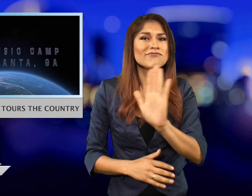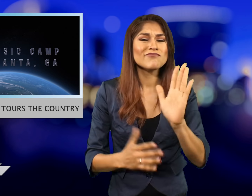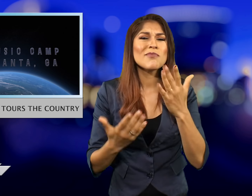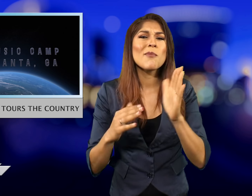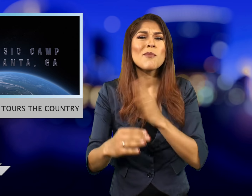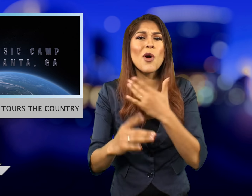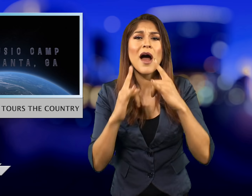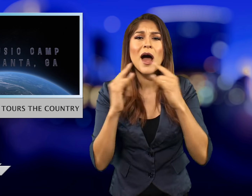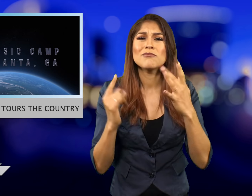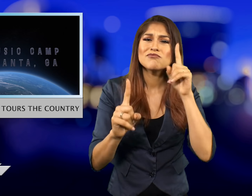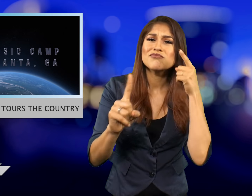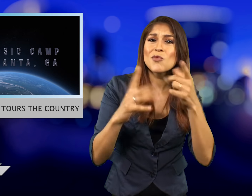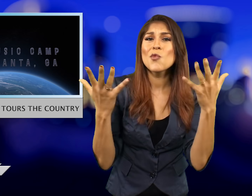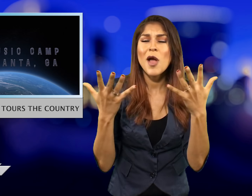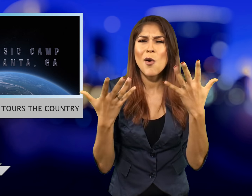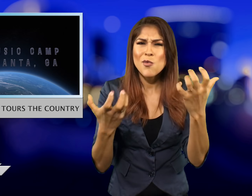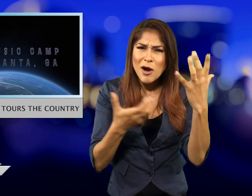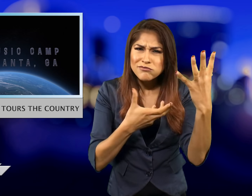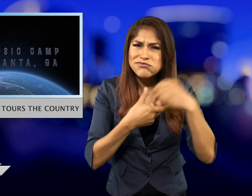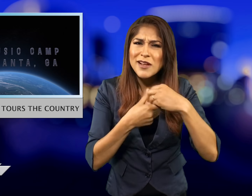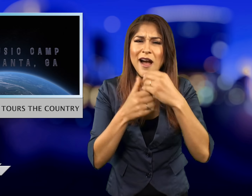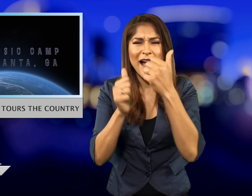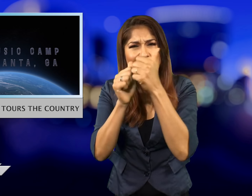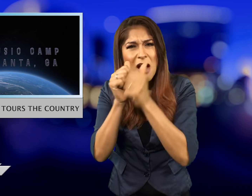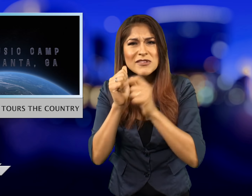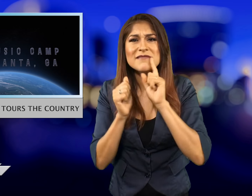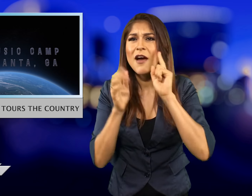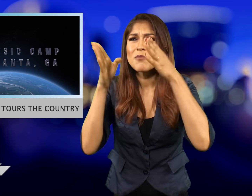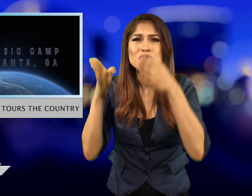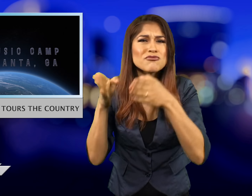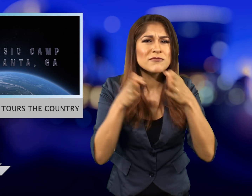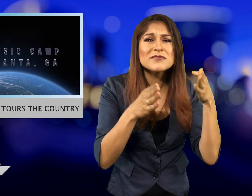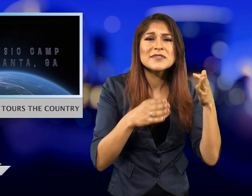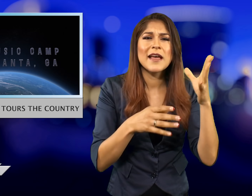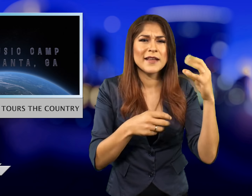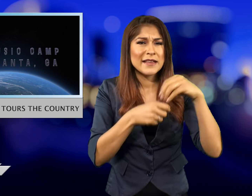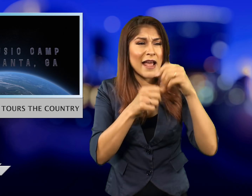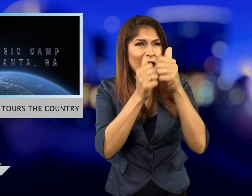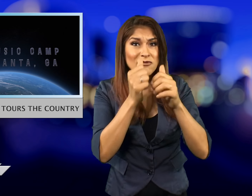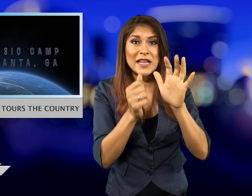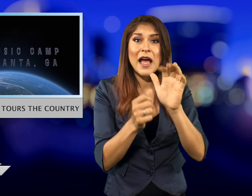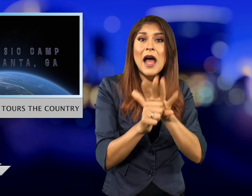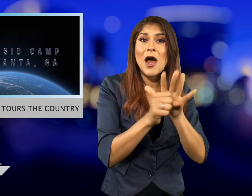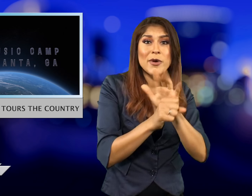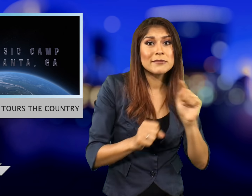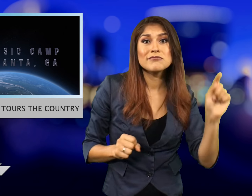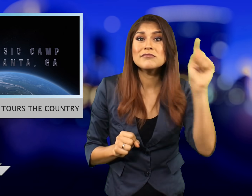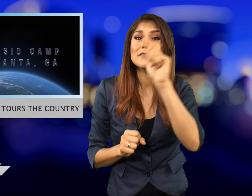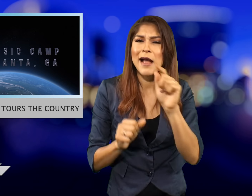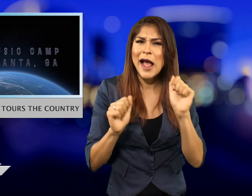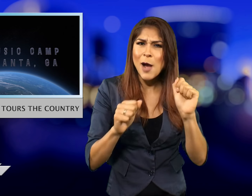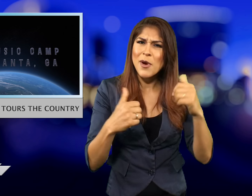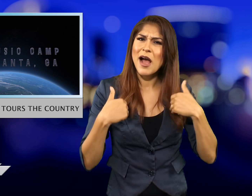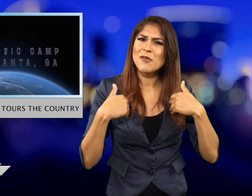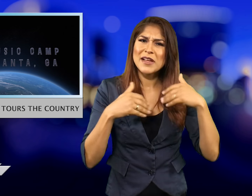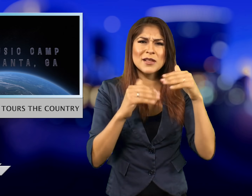The goal of the camp is to ensure every Deaf person in every area of the world receives